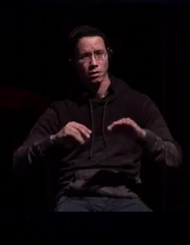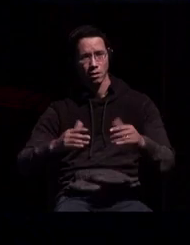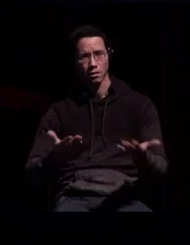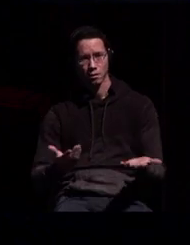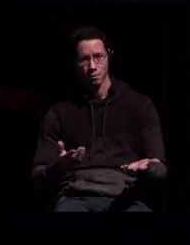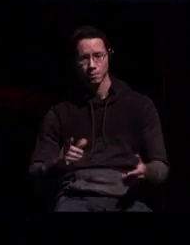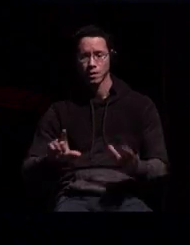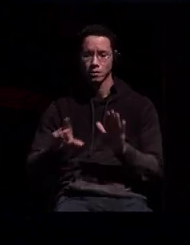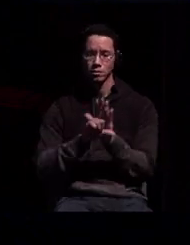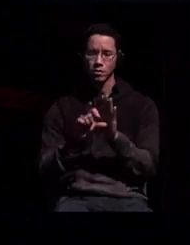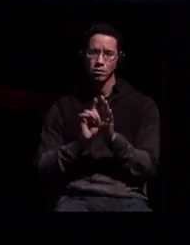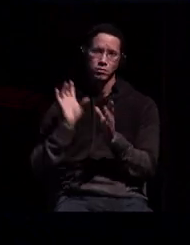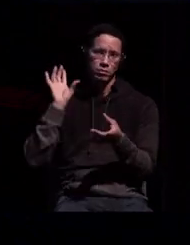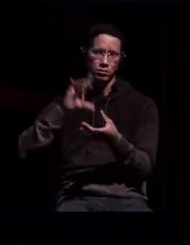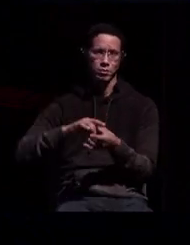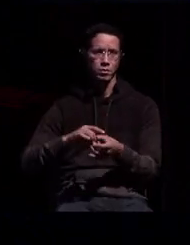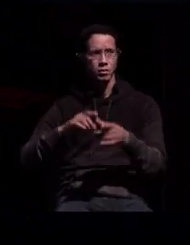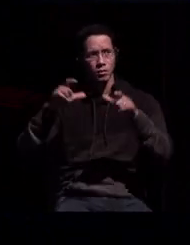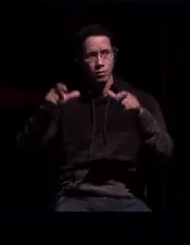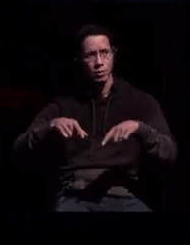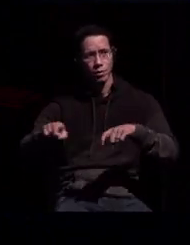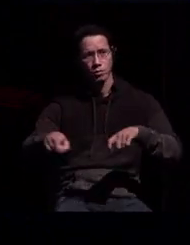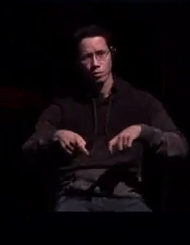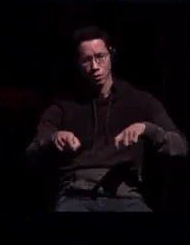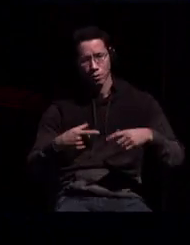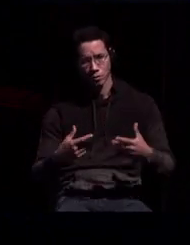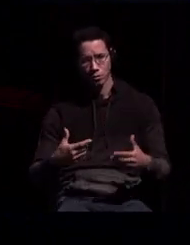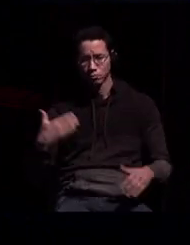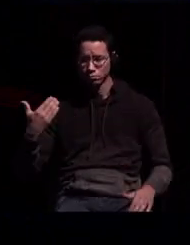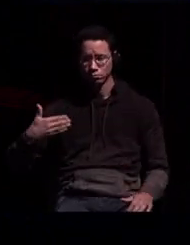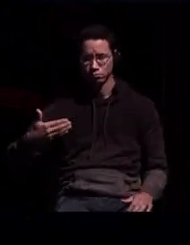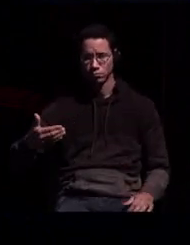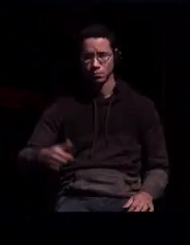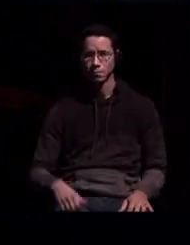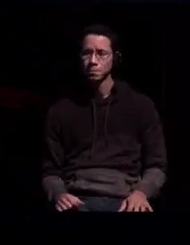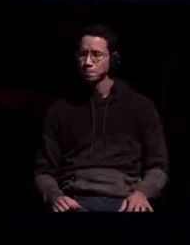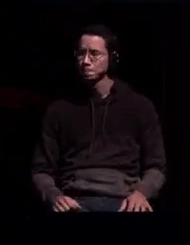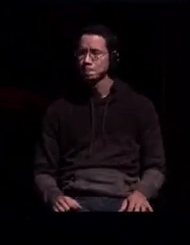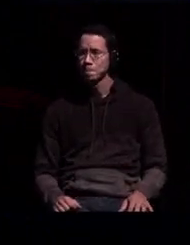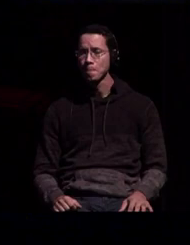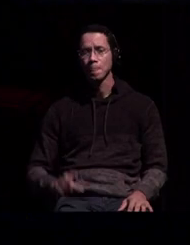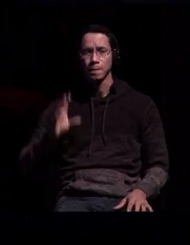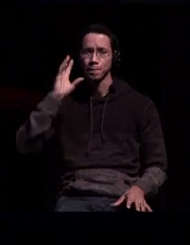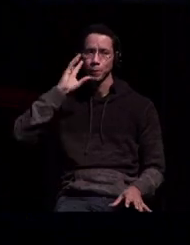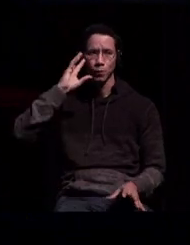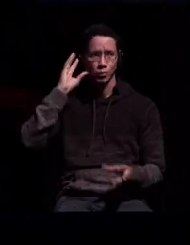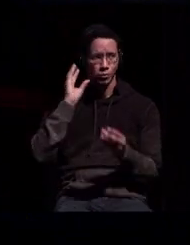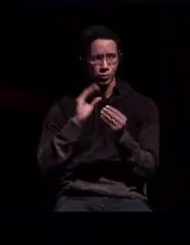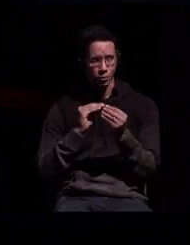the rural space, and we start arriving at conclusions that we have to apply